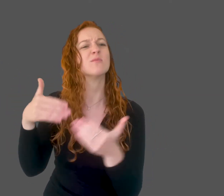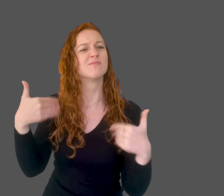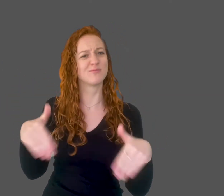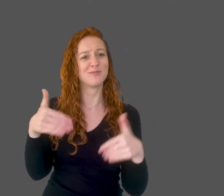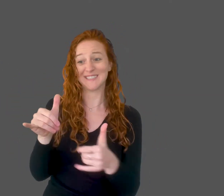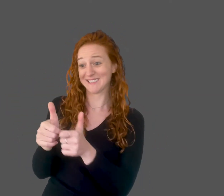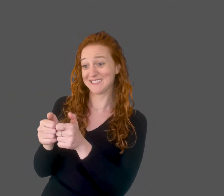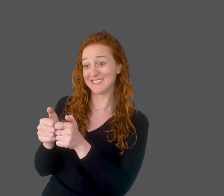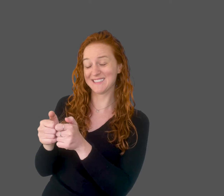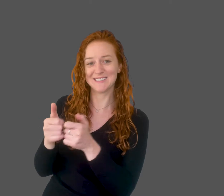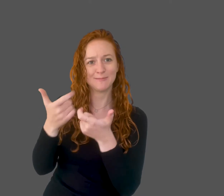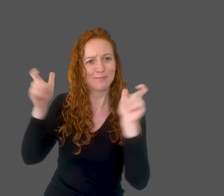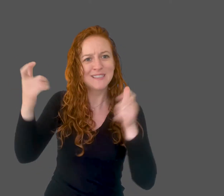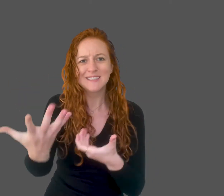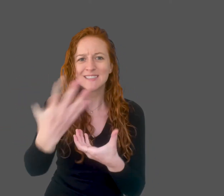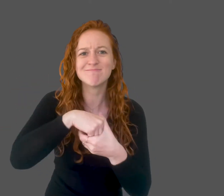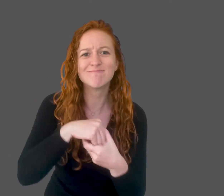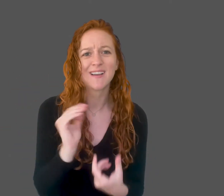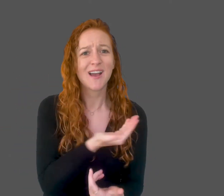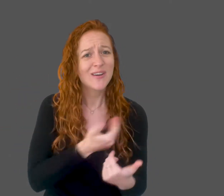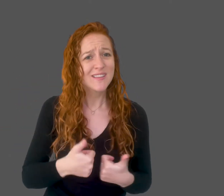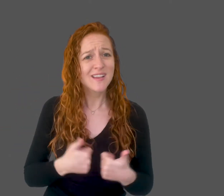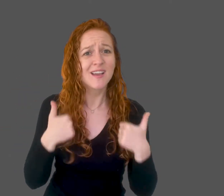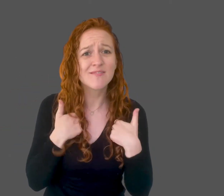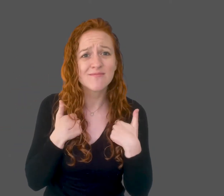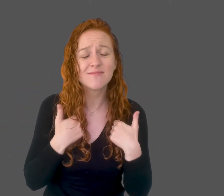Texting has become a huge part of our daily lives.